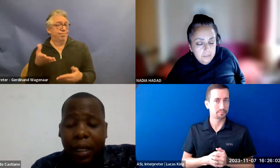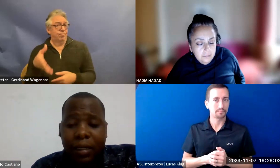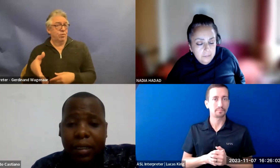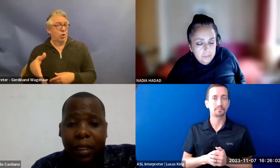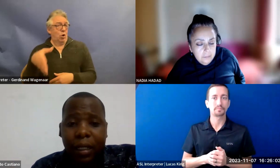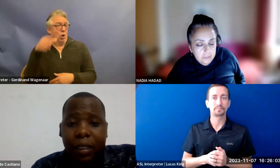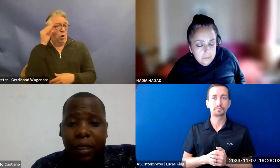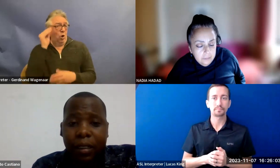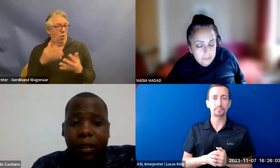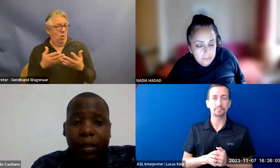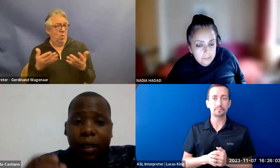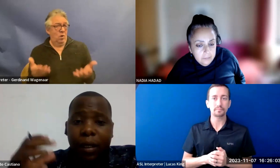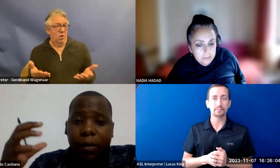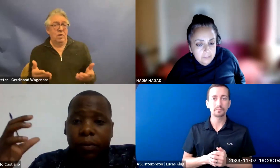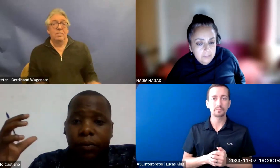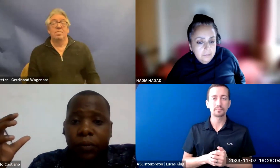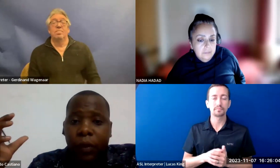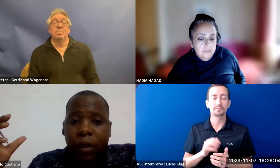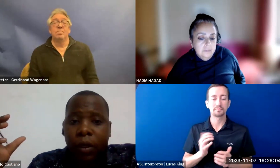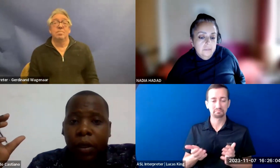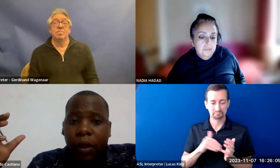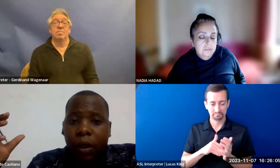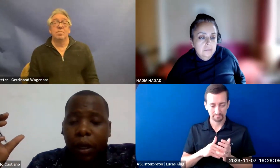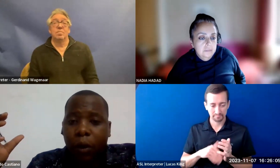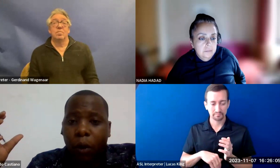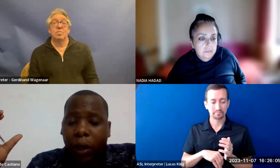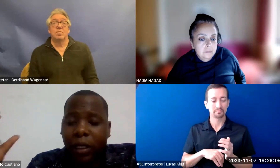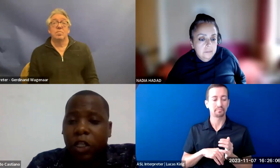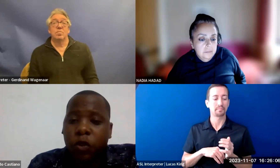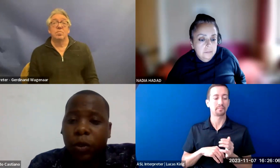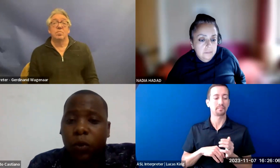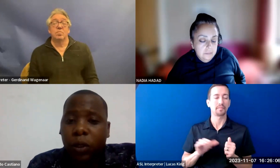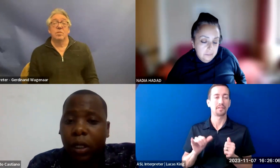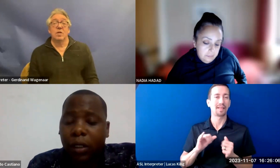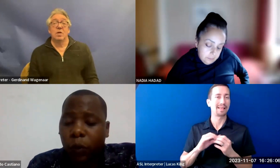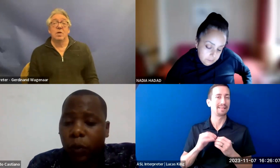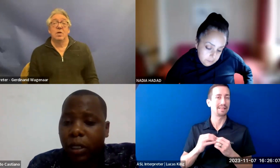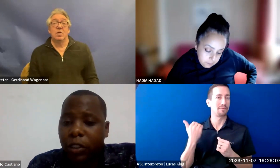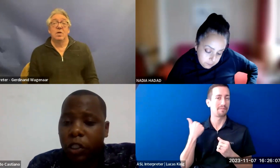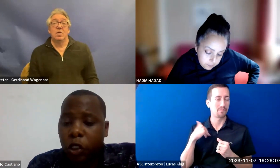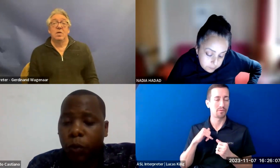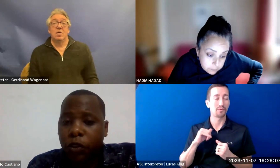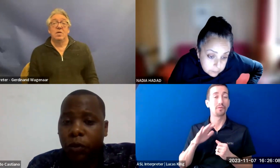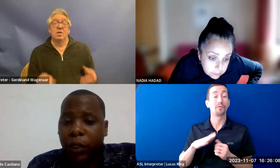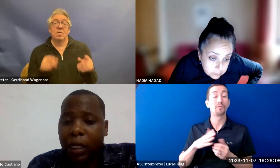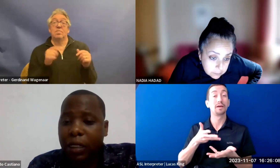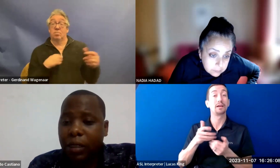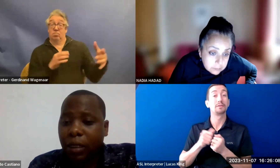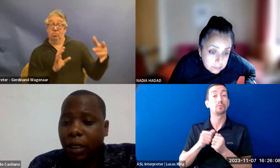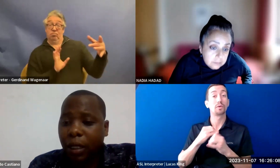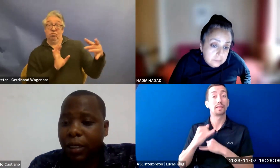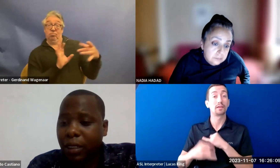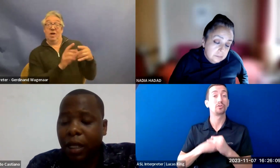As I said earlier, I think engagement with international cooperation partners